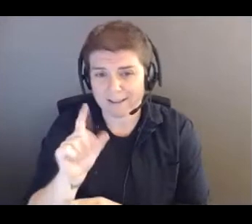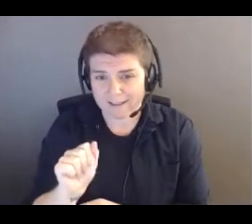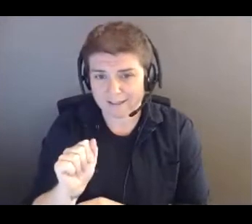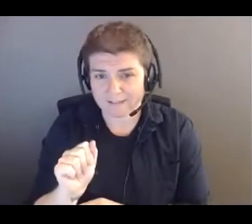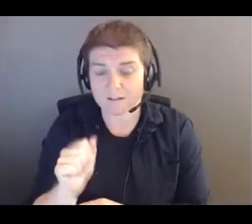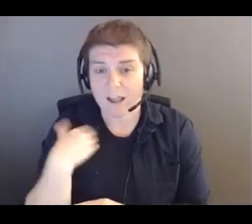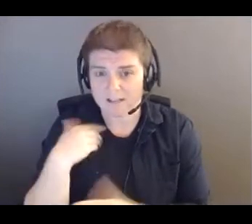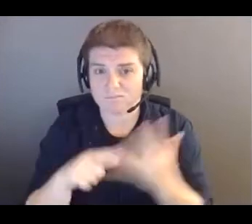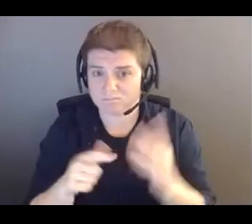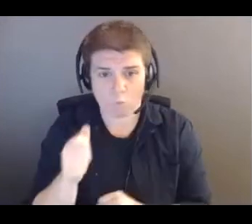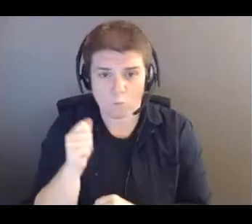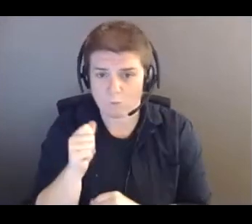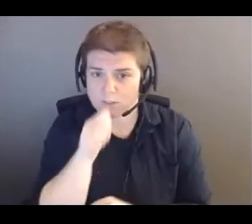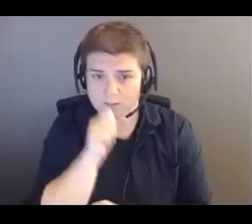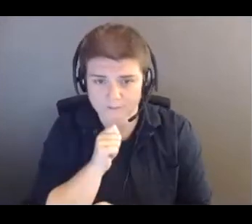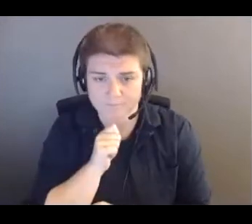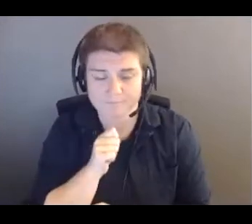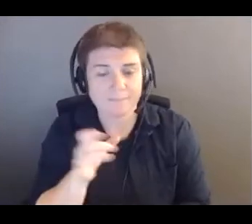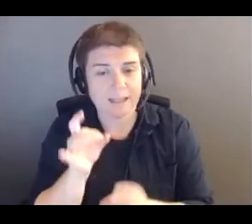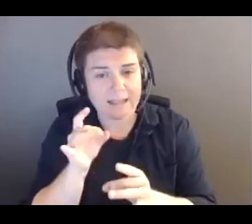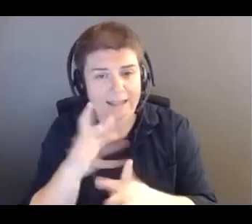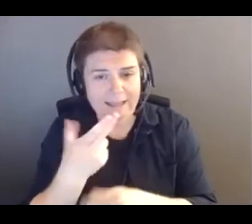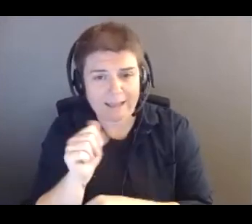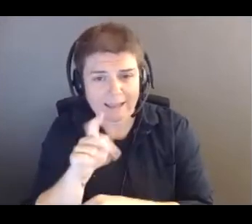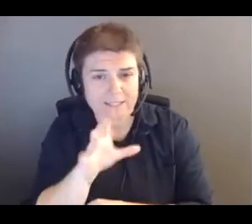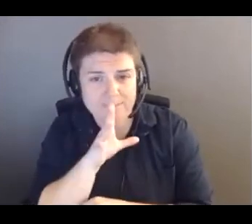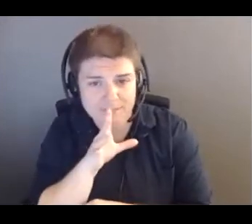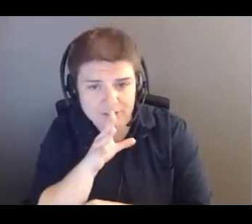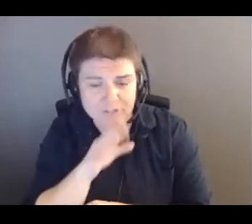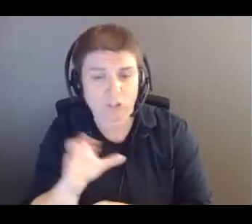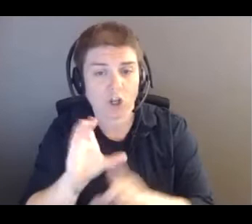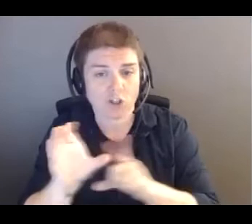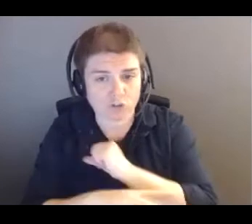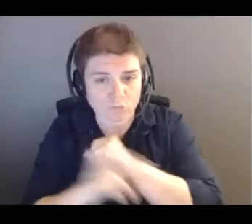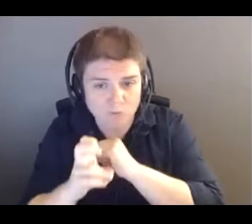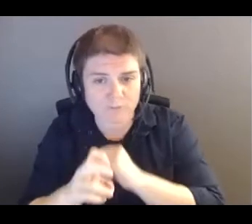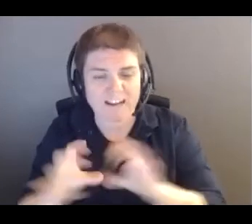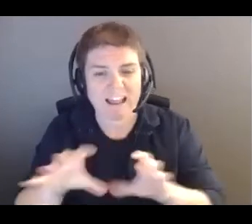such as hate speech, cultural appropriation, and active exclusionary behaviours so please